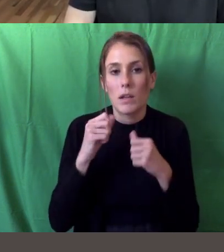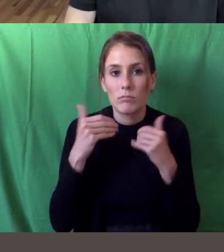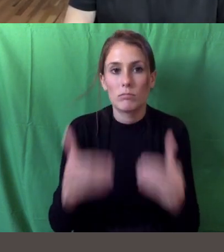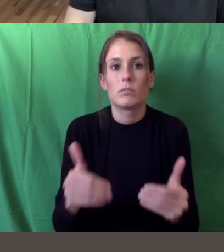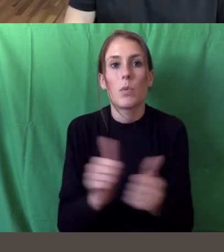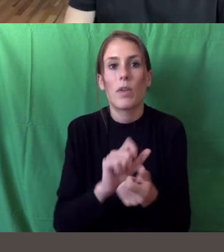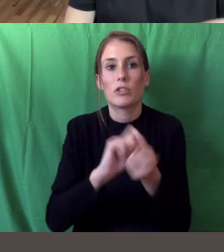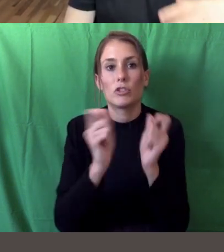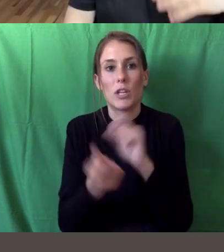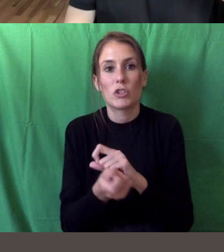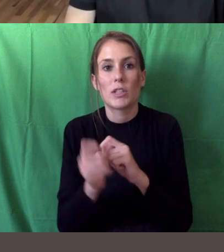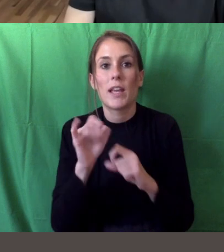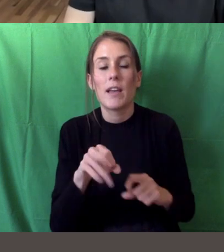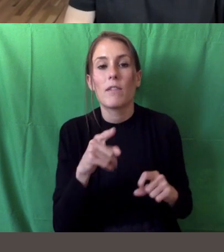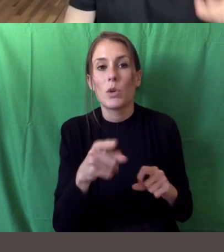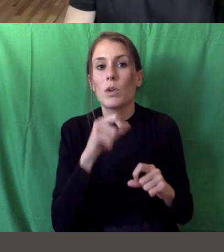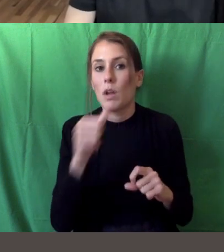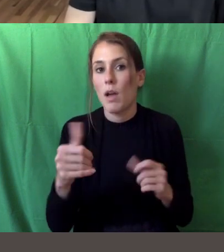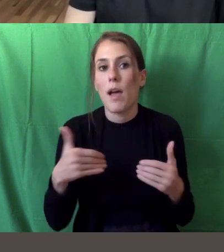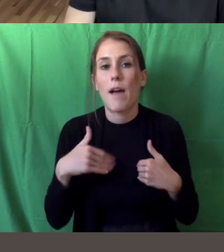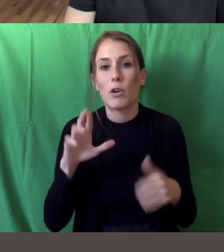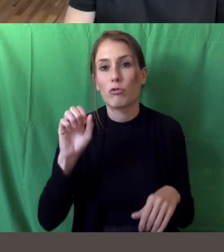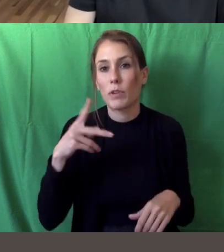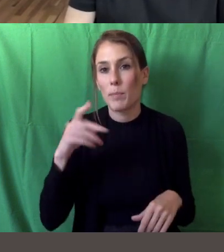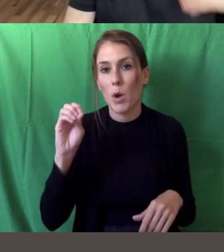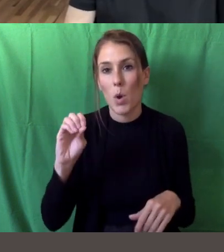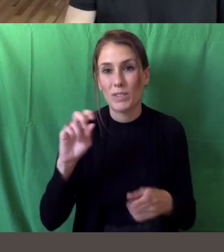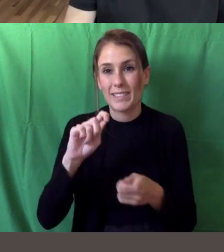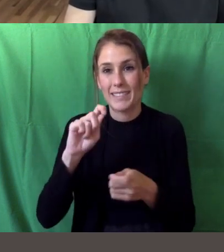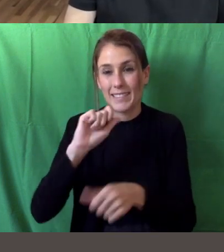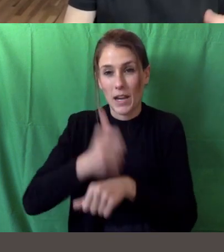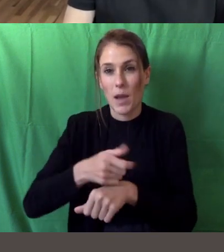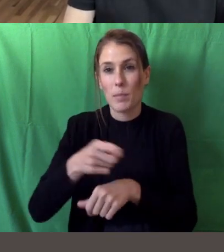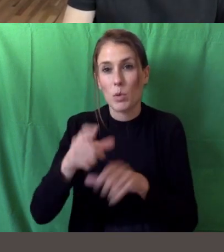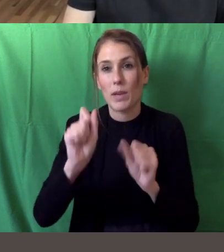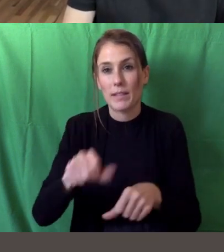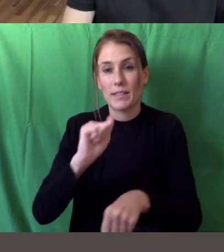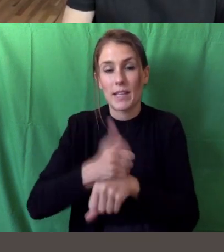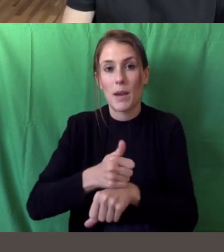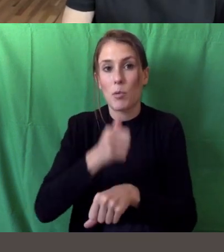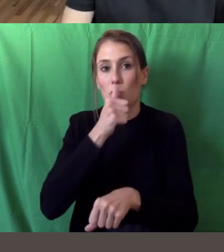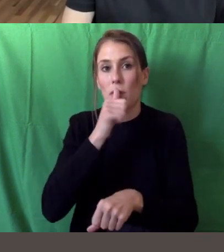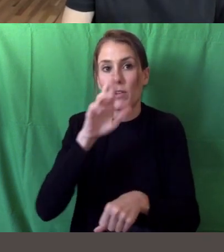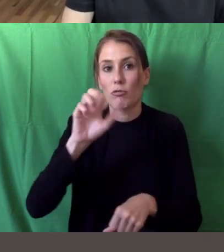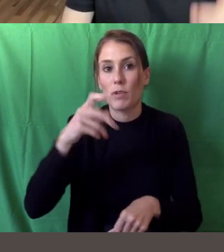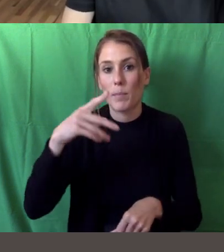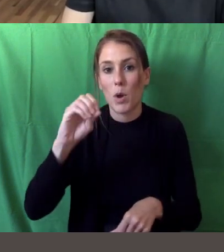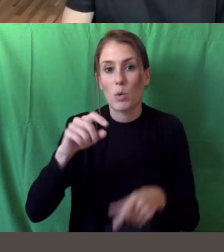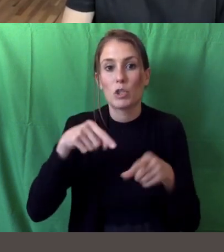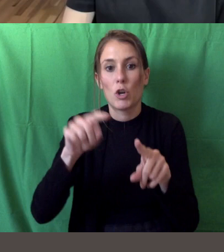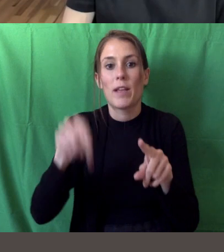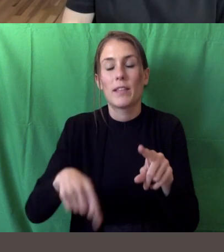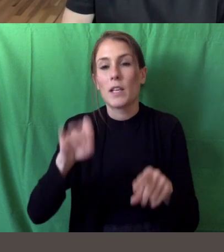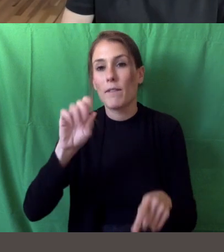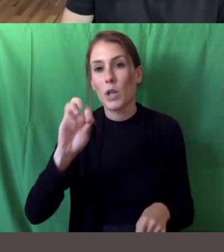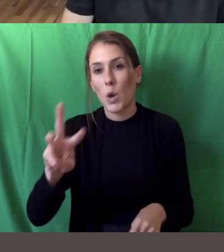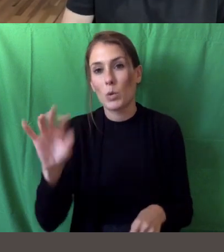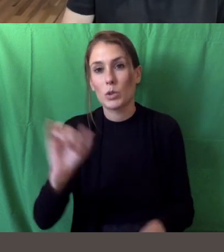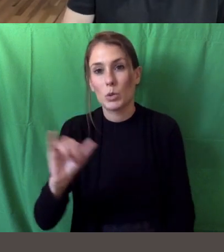So it tells me, if you didn't have a repo set up upstream, you could also set up a private repo with azd as well during this flow.